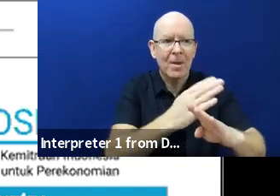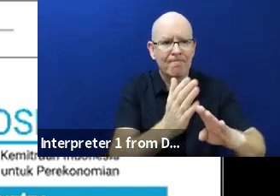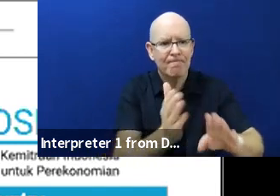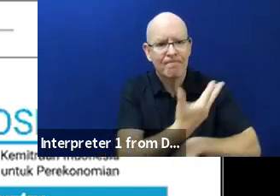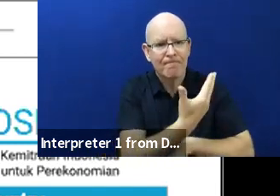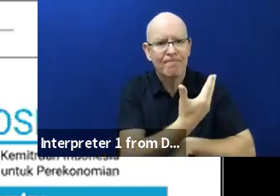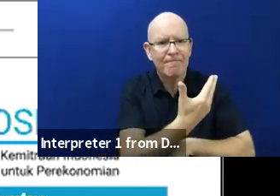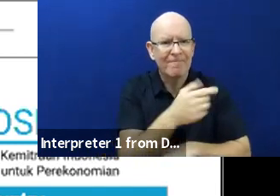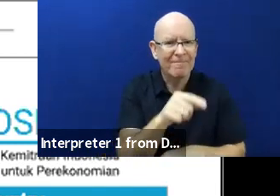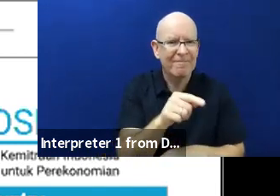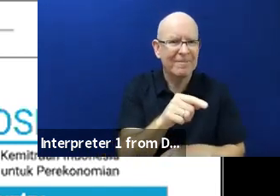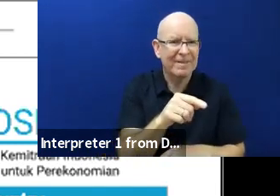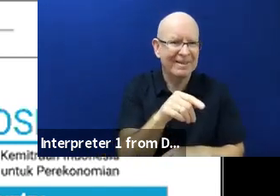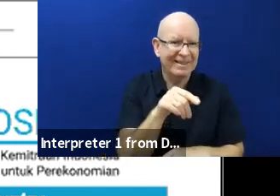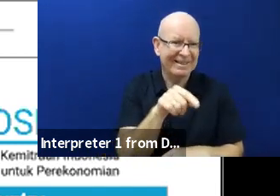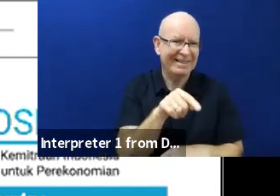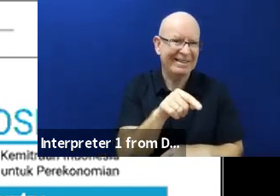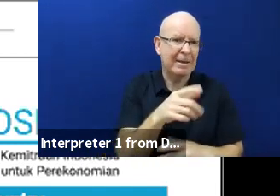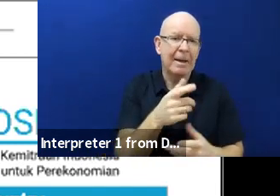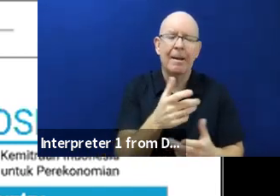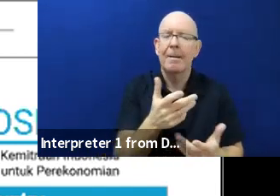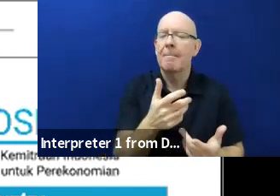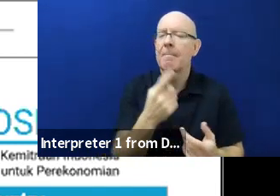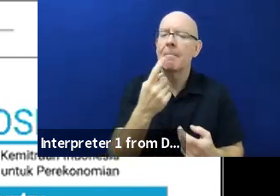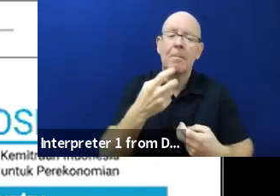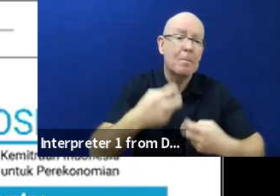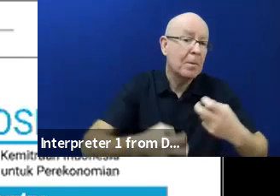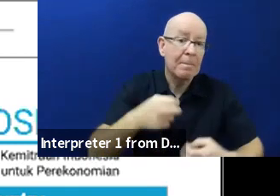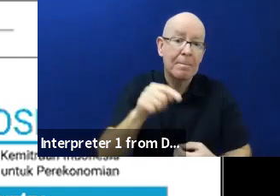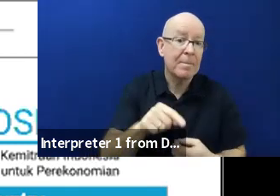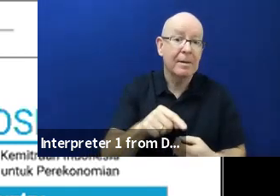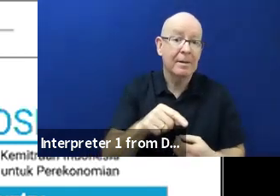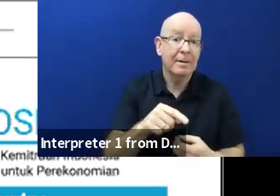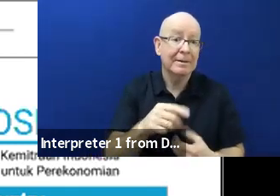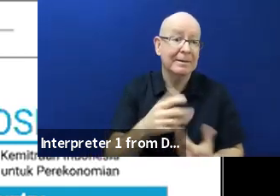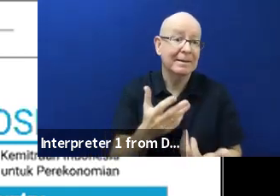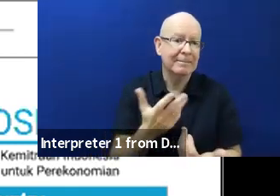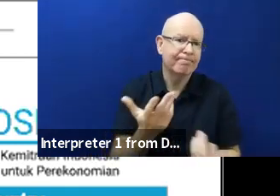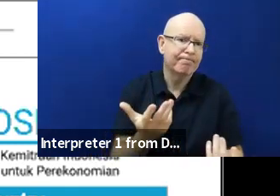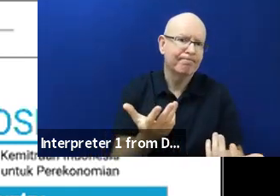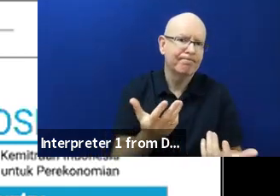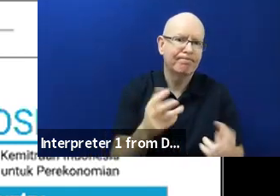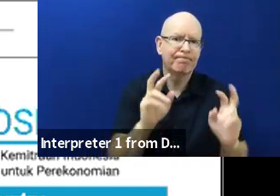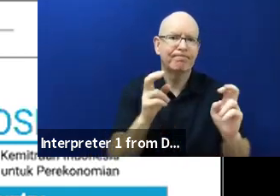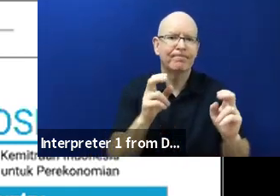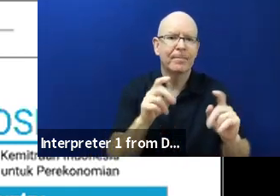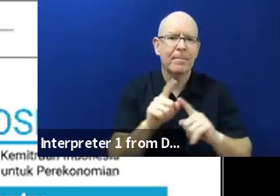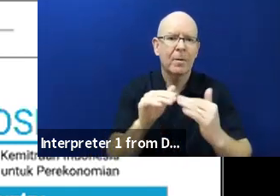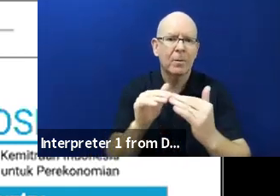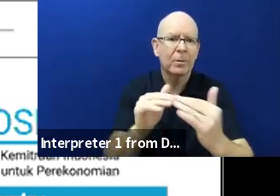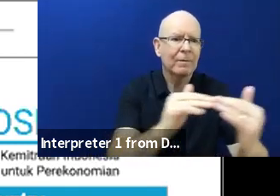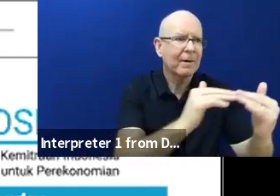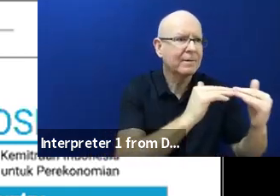and this combination between cash transfer and concession is to basically provide coverage,